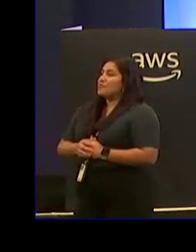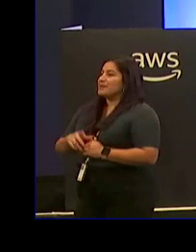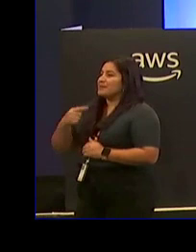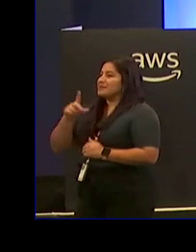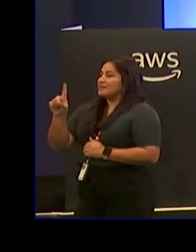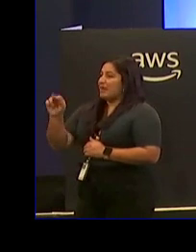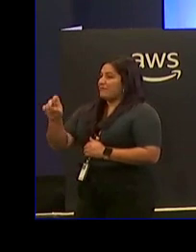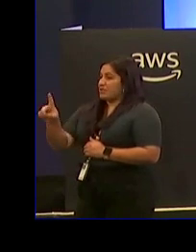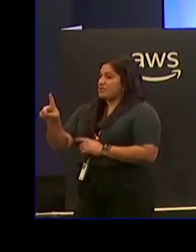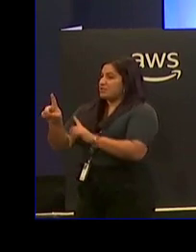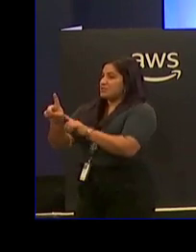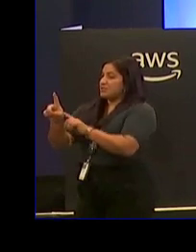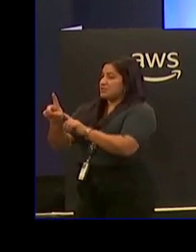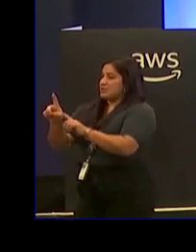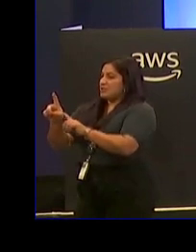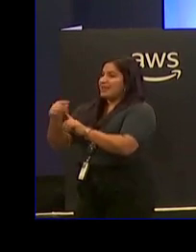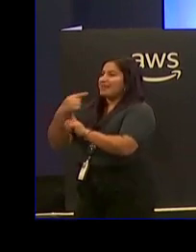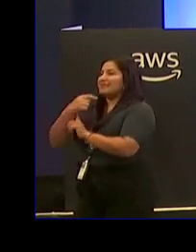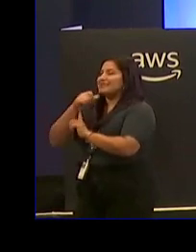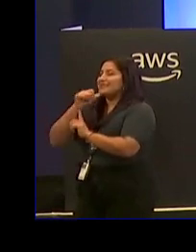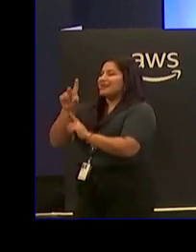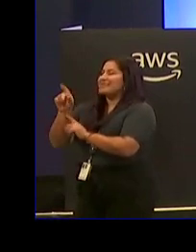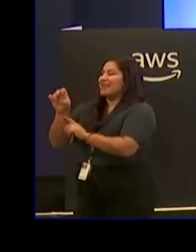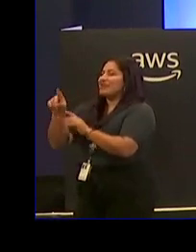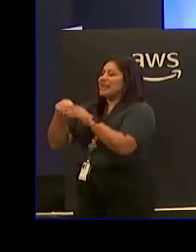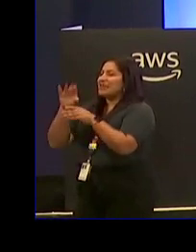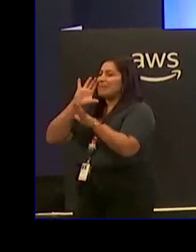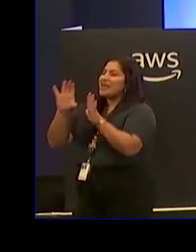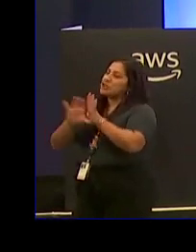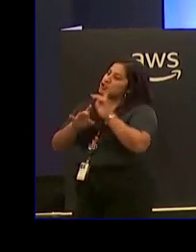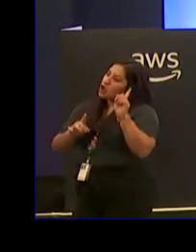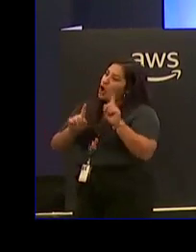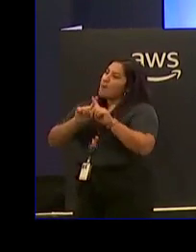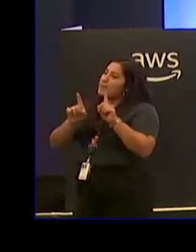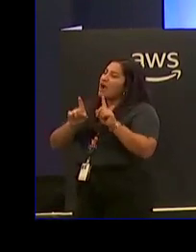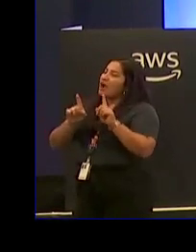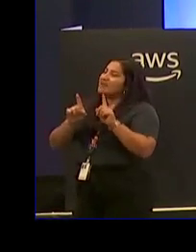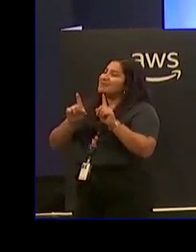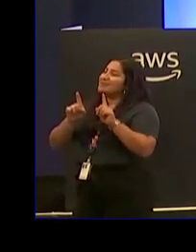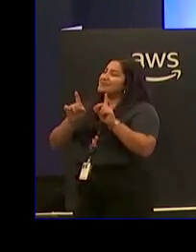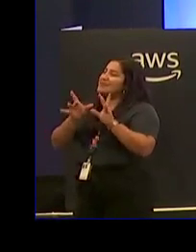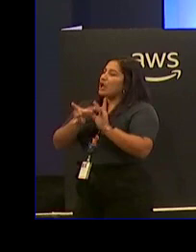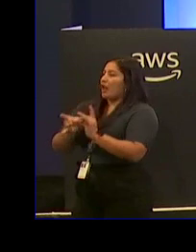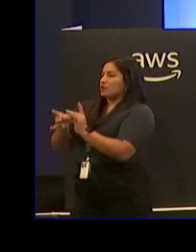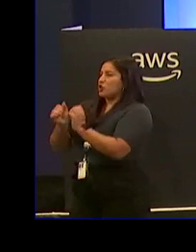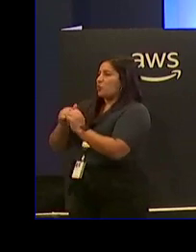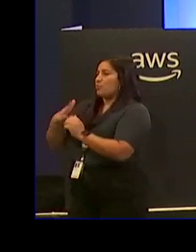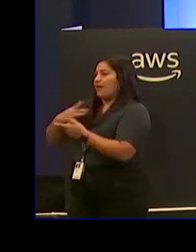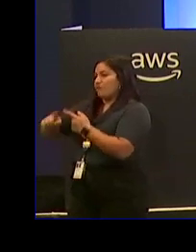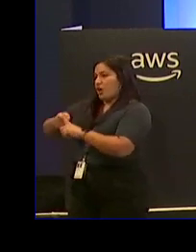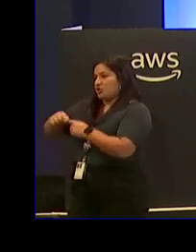By the way, this is not David on the picture. This is just to show the working environment to my friend.